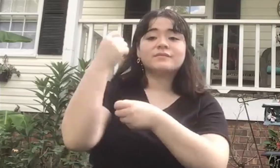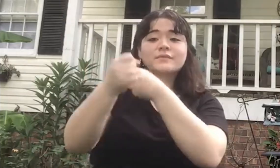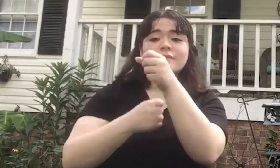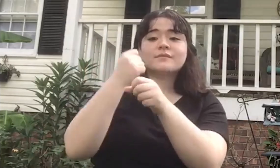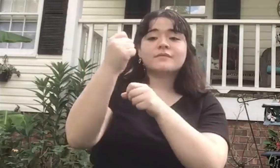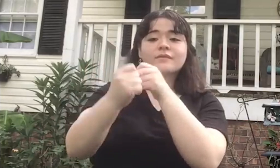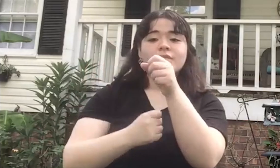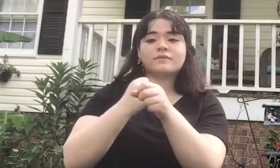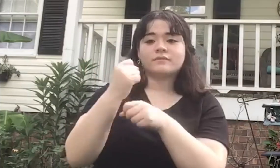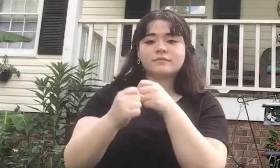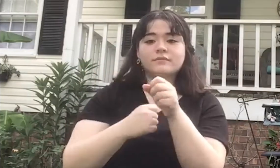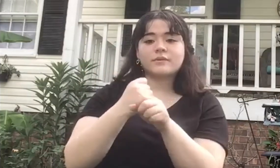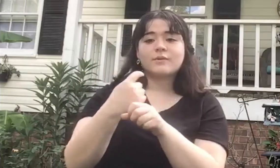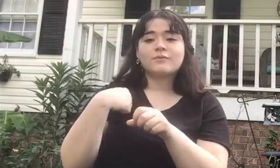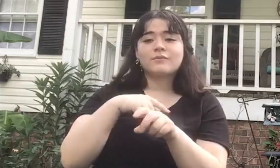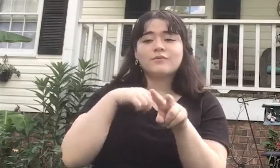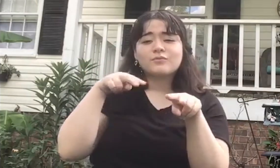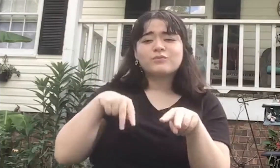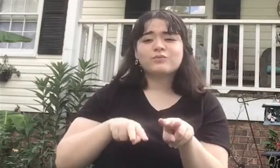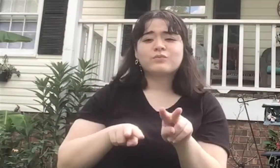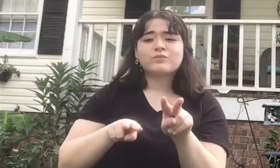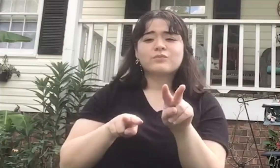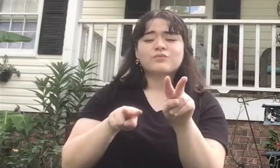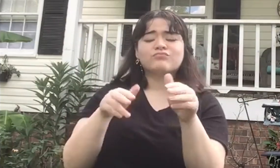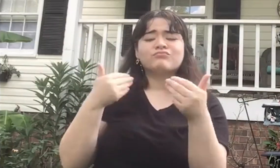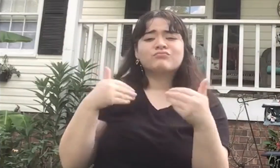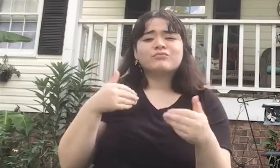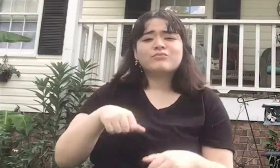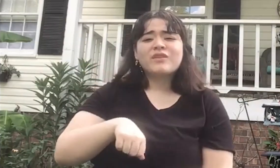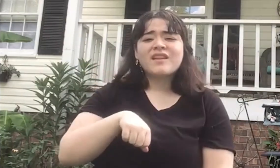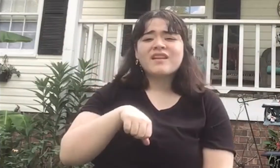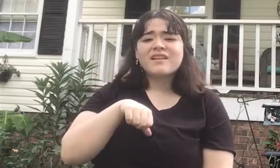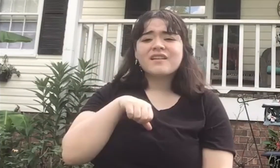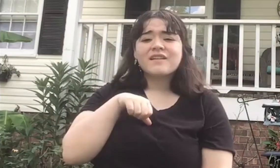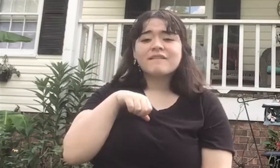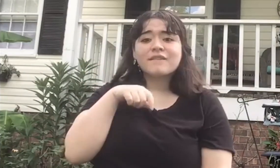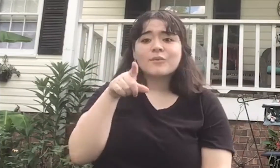For 18 years, we've watched you grow, as proud as we can be.